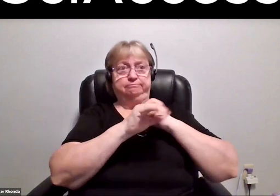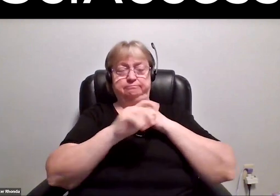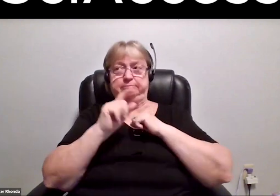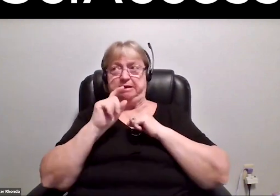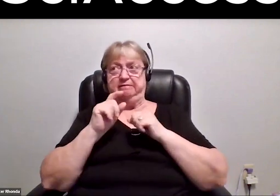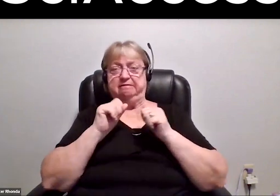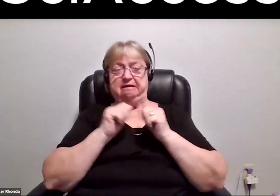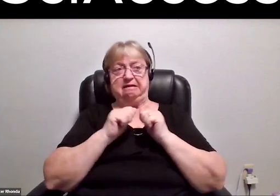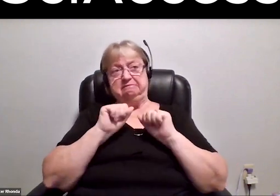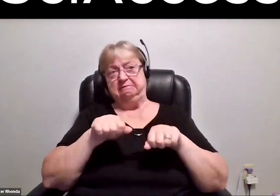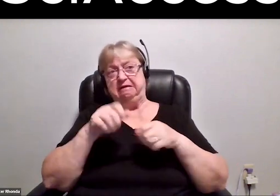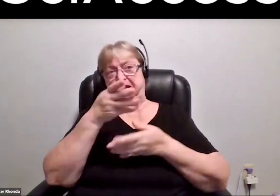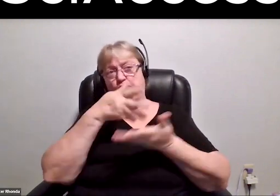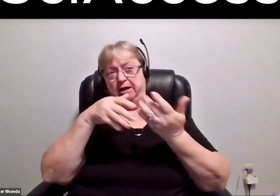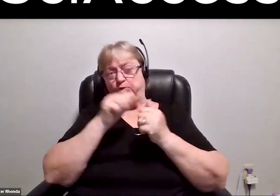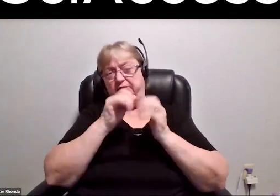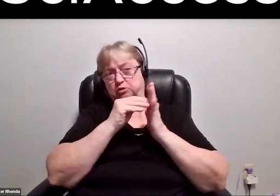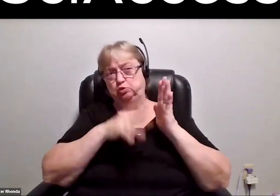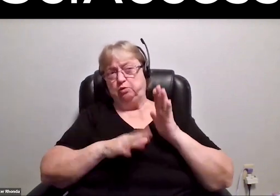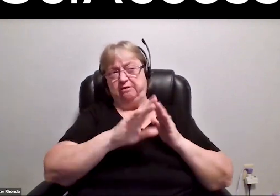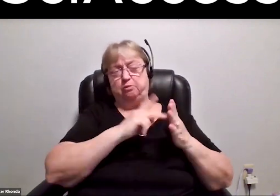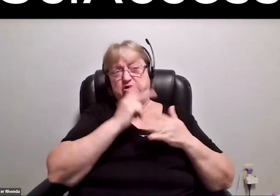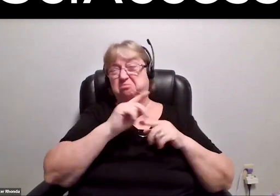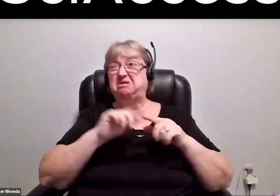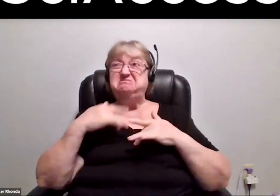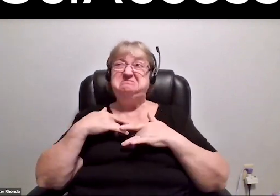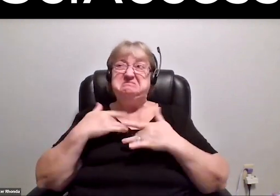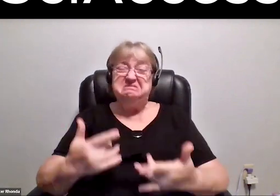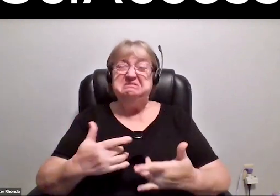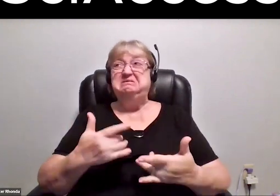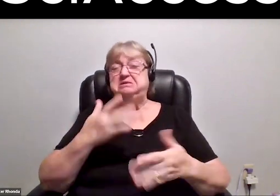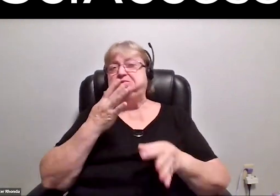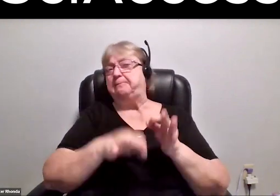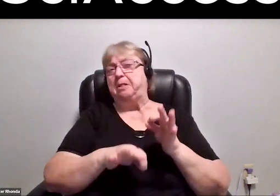in their project. Typically, these projects are pretty simple.